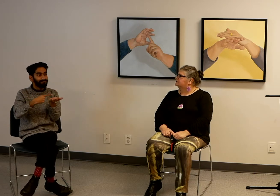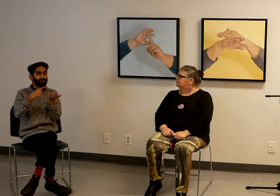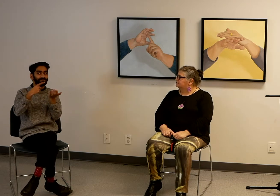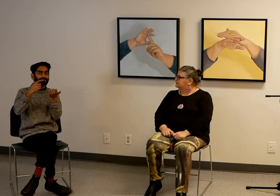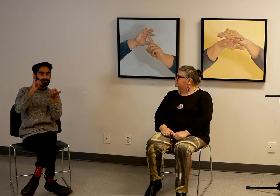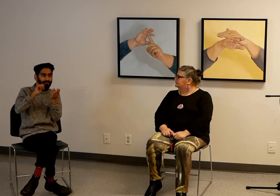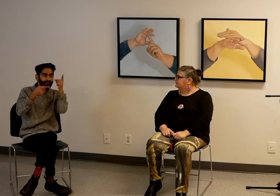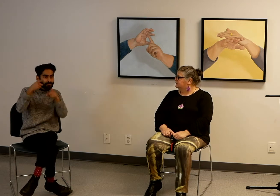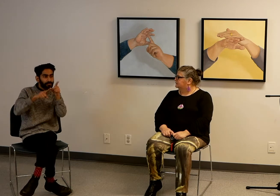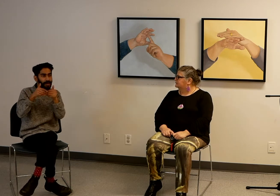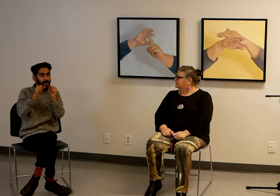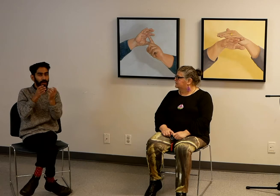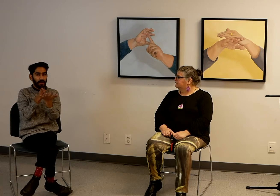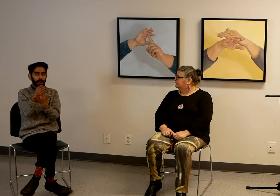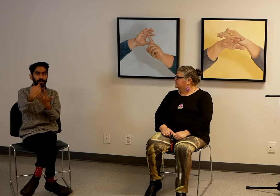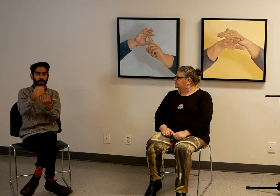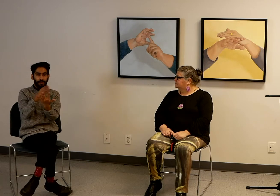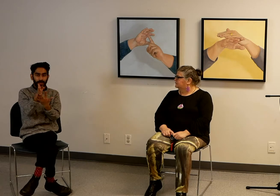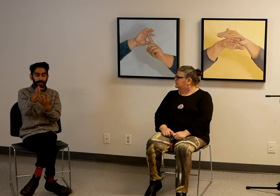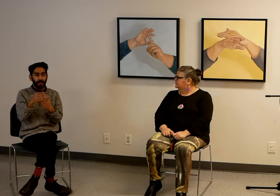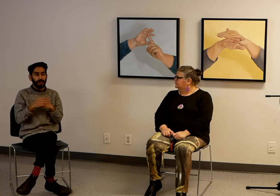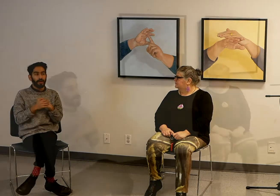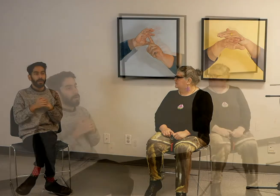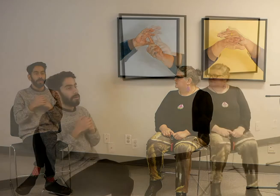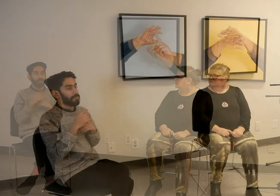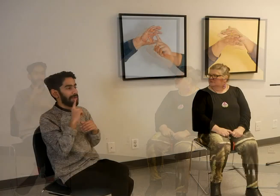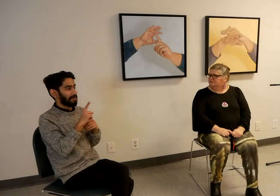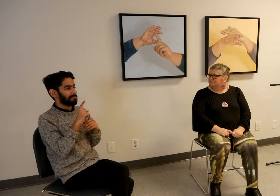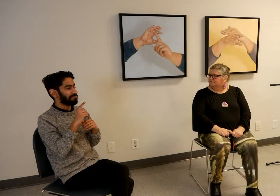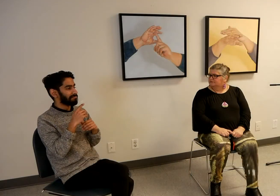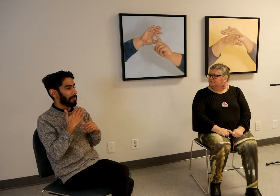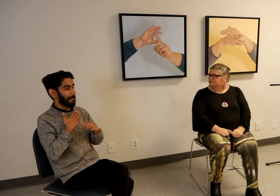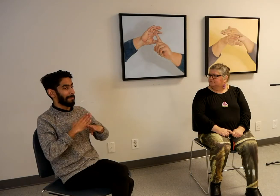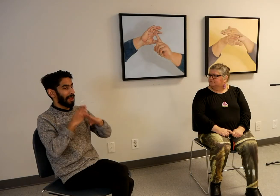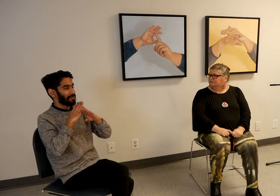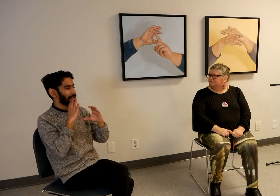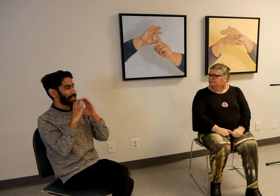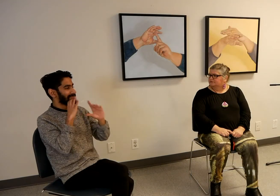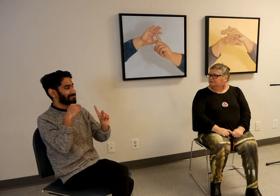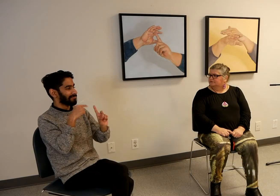sign when I'm in discussions, making sure that we're able to transparently communicate and understand each other.